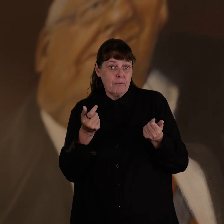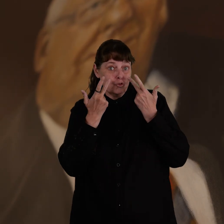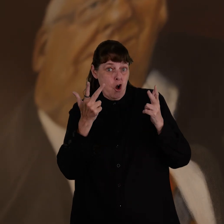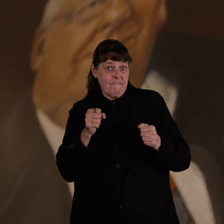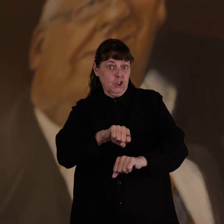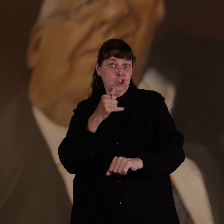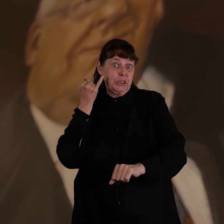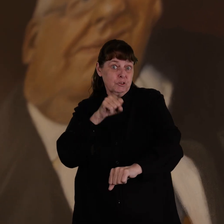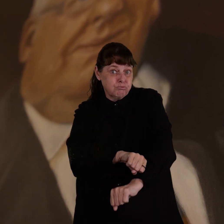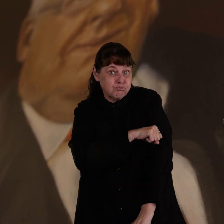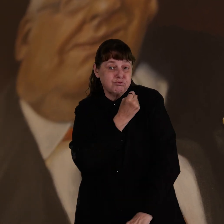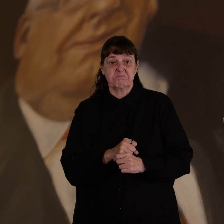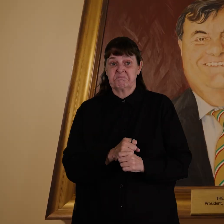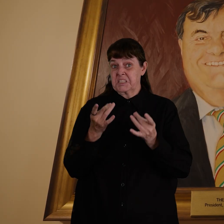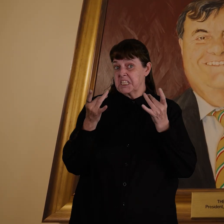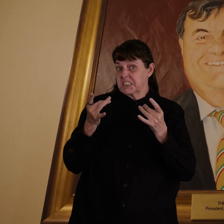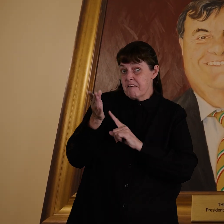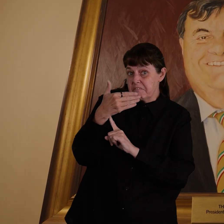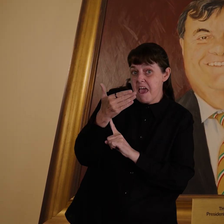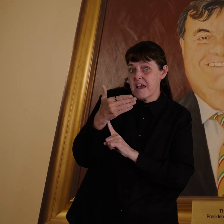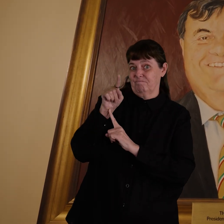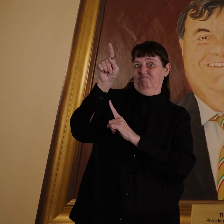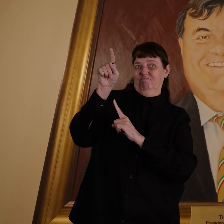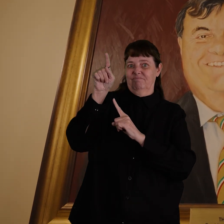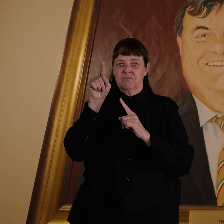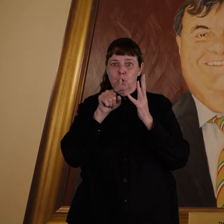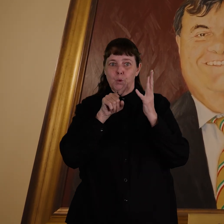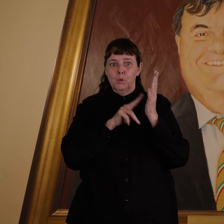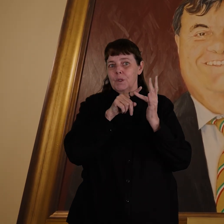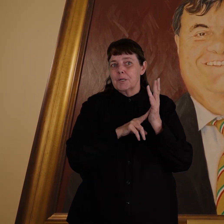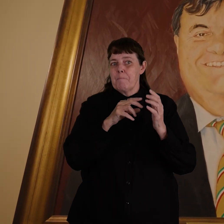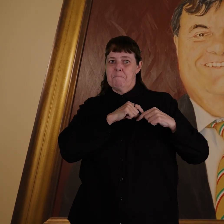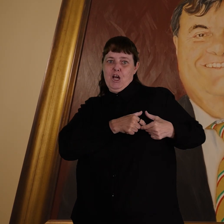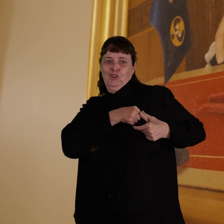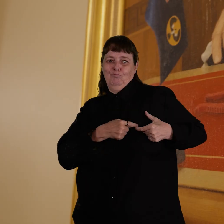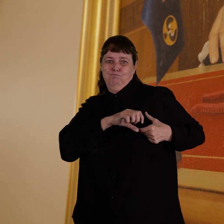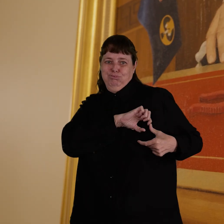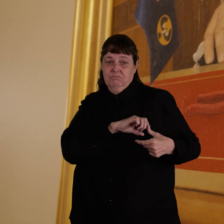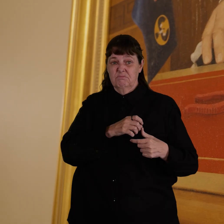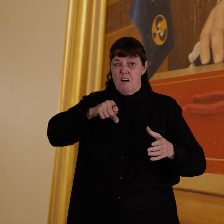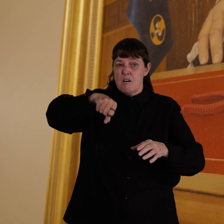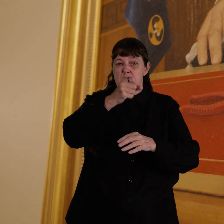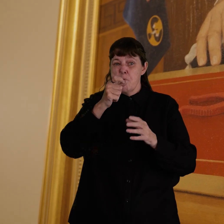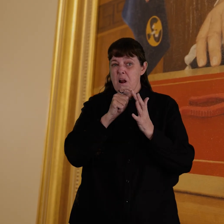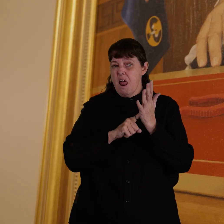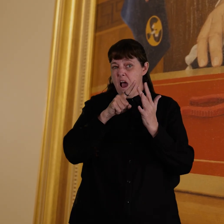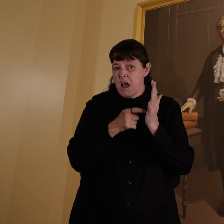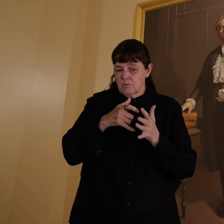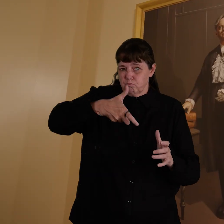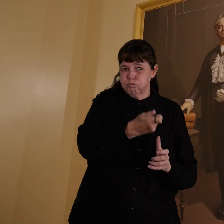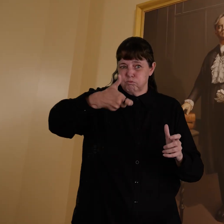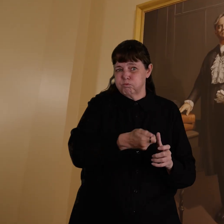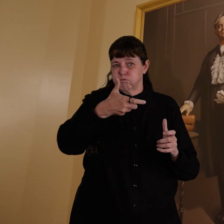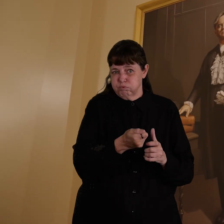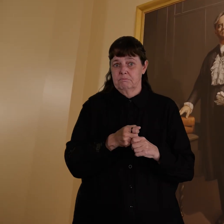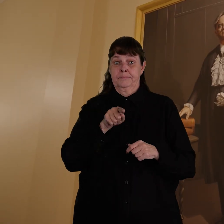Some sheep shears, an Italian flag on a tie, union badges, pliers, and this portrait here